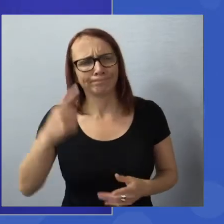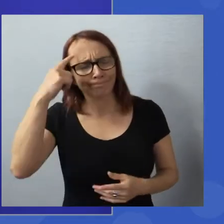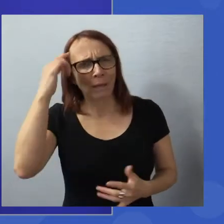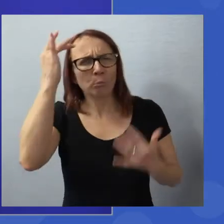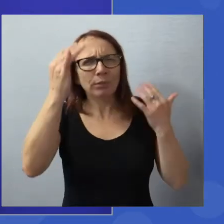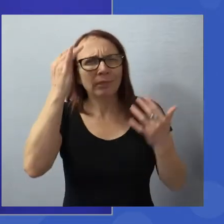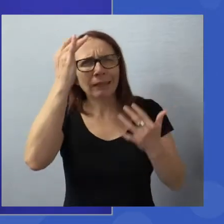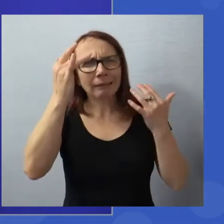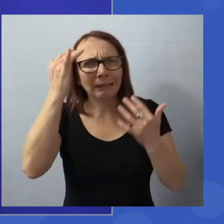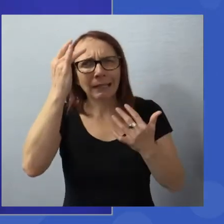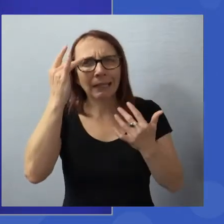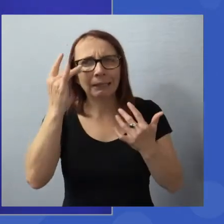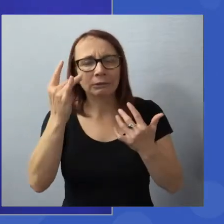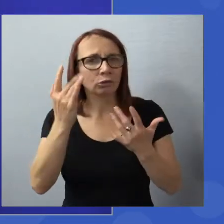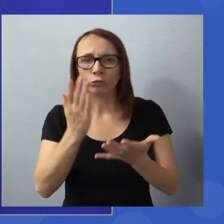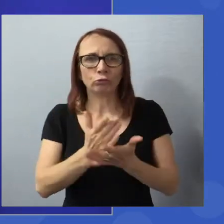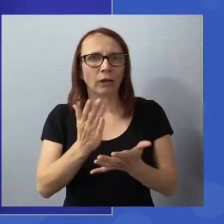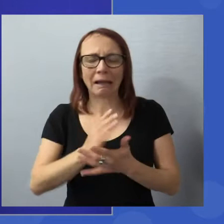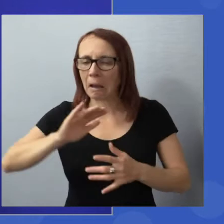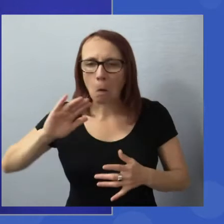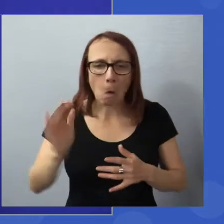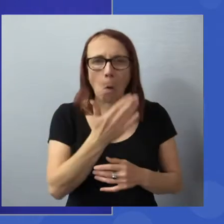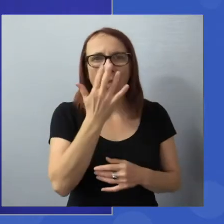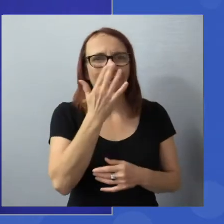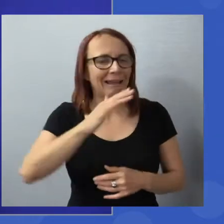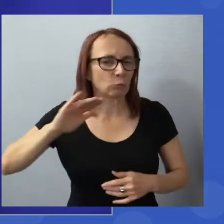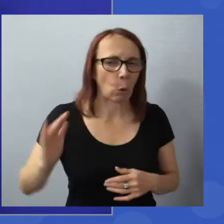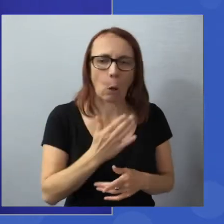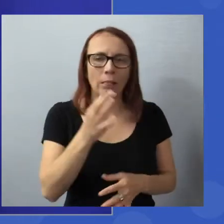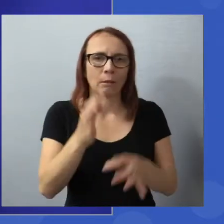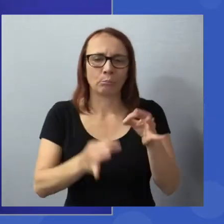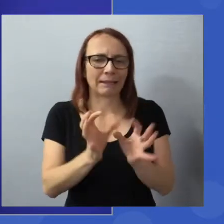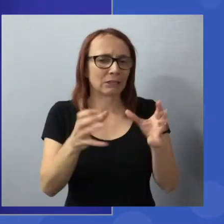is pan political a younger or more mature gay straight male female will get